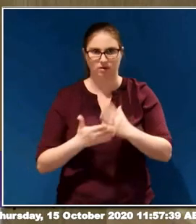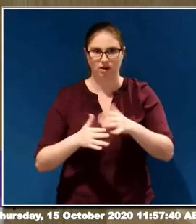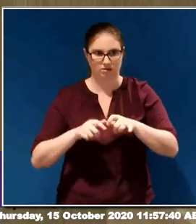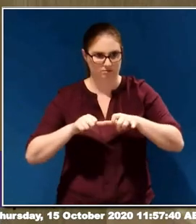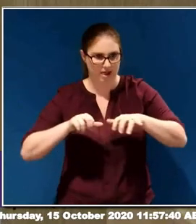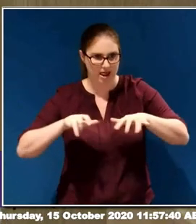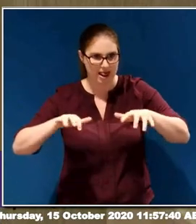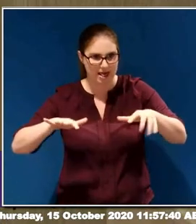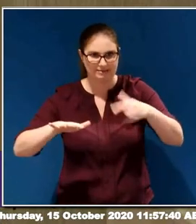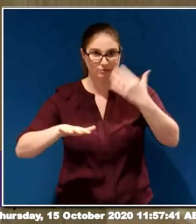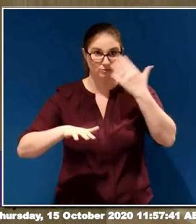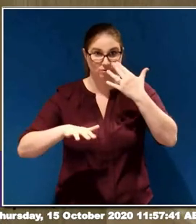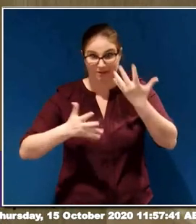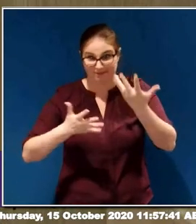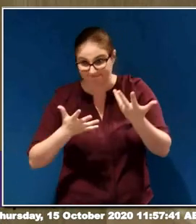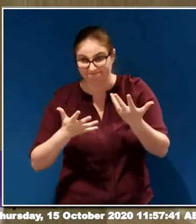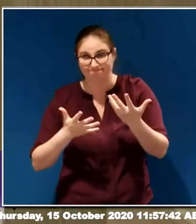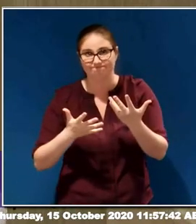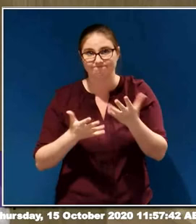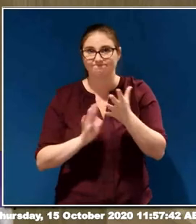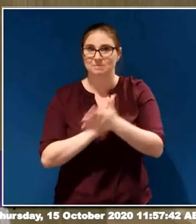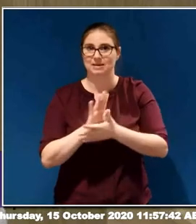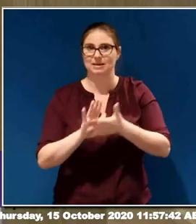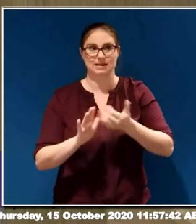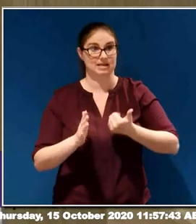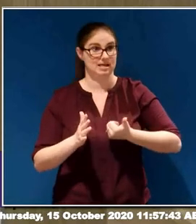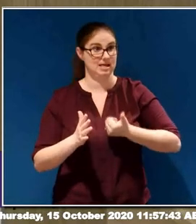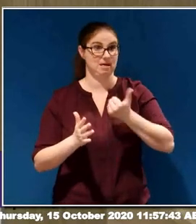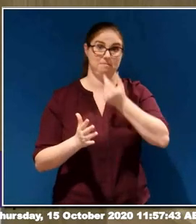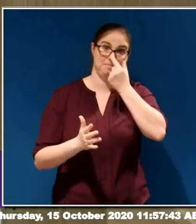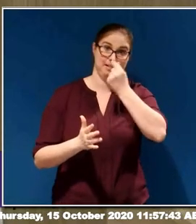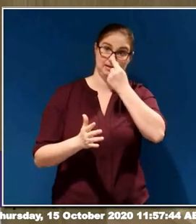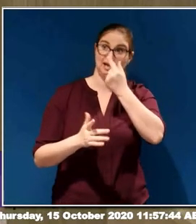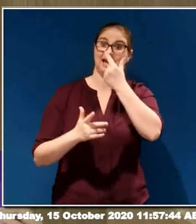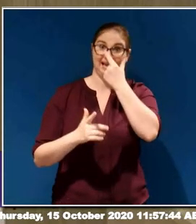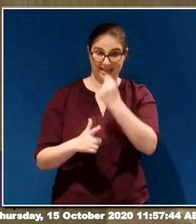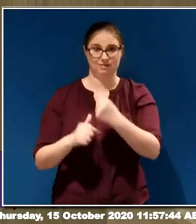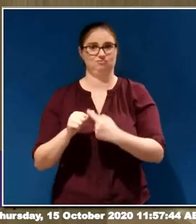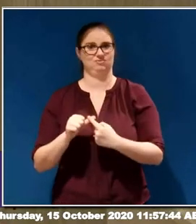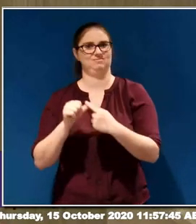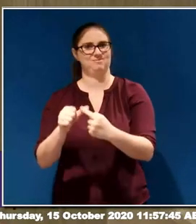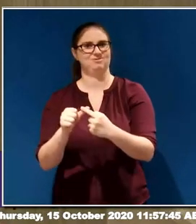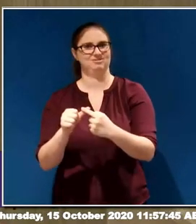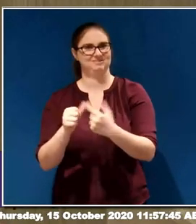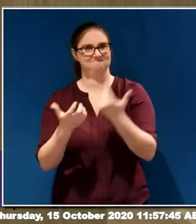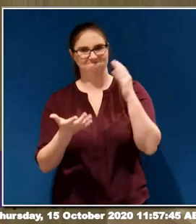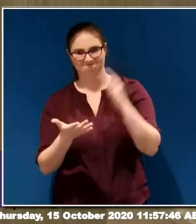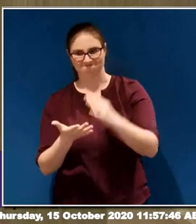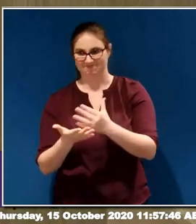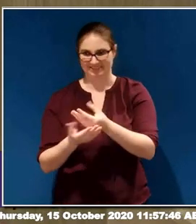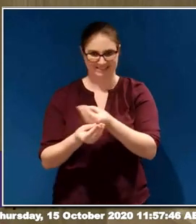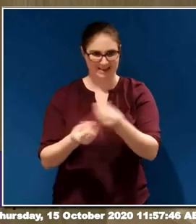ability to respond to some of them as we would like to.